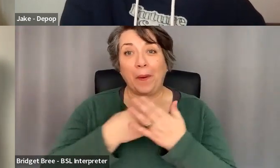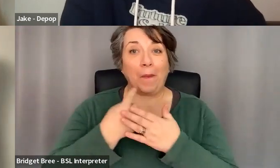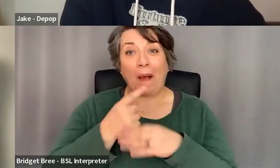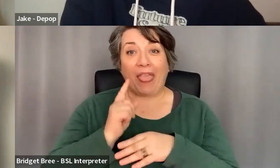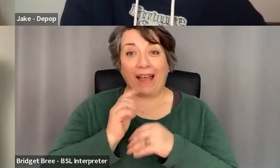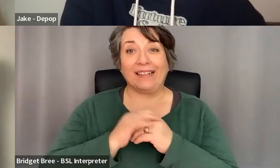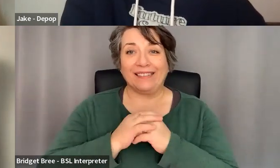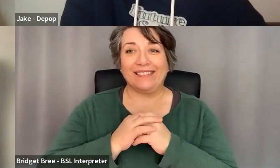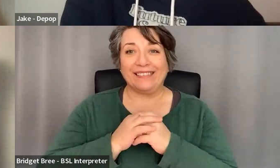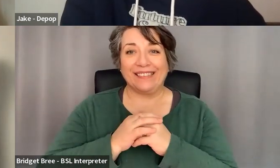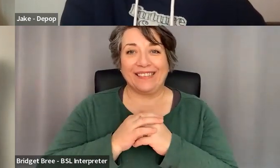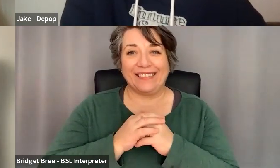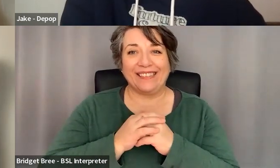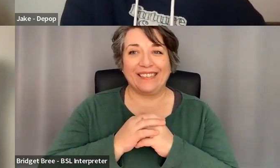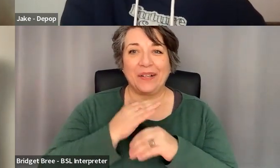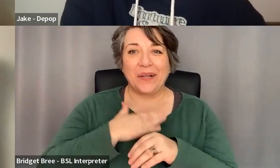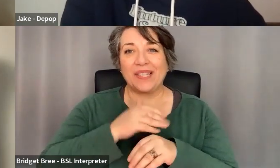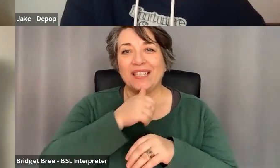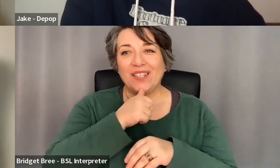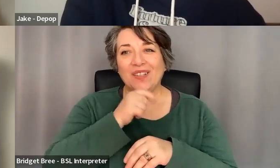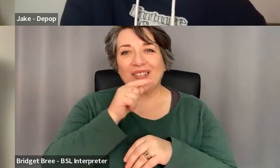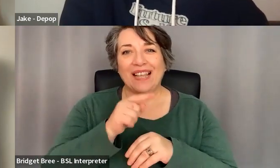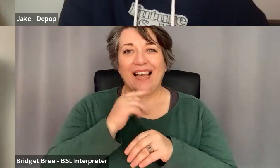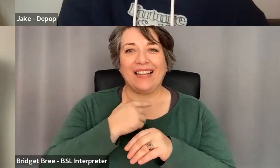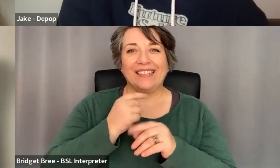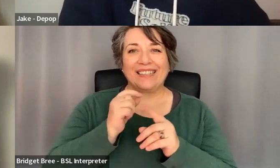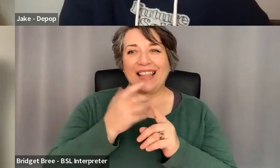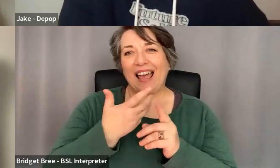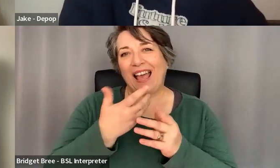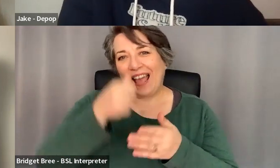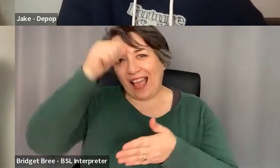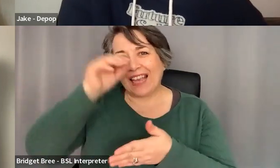using that as a as part of the you know, part of their experience with with the app.